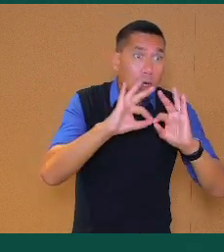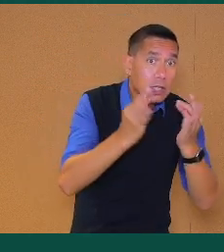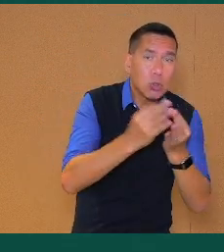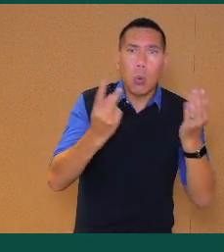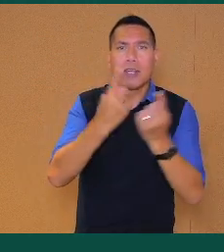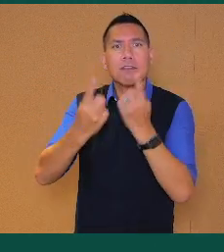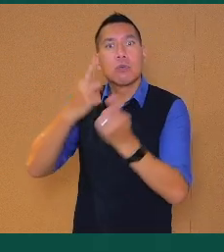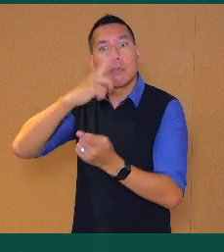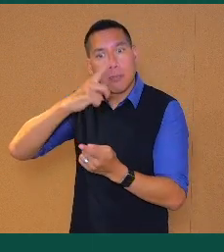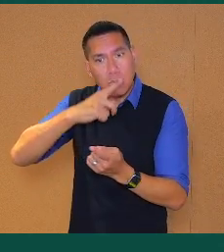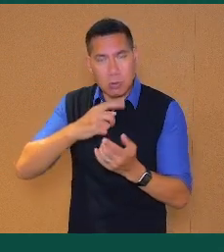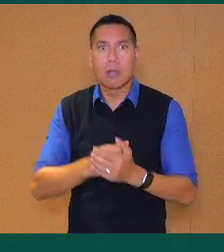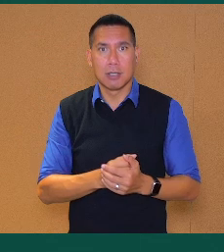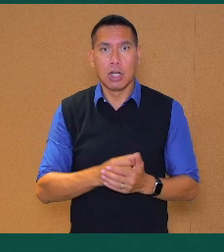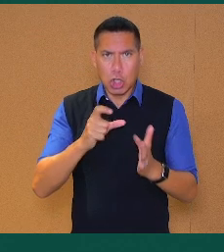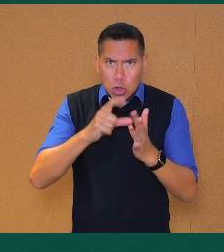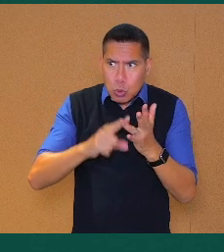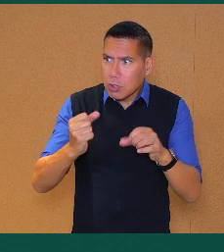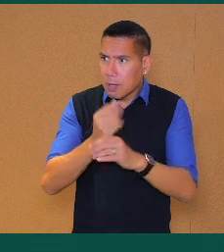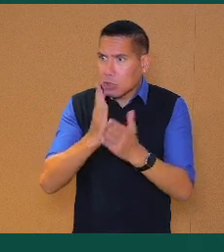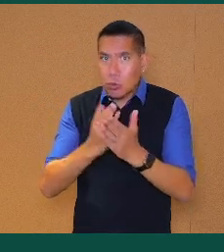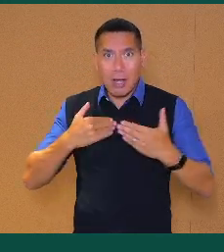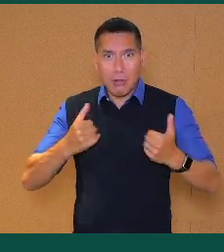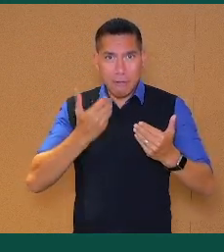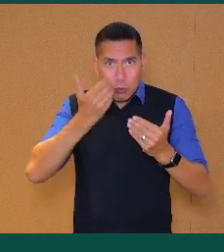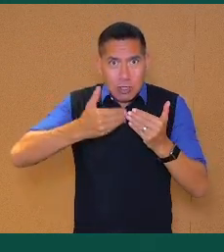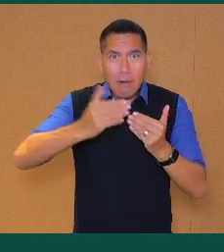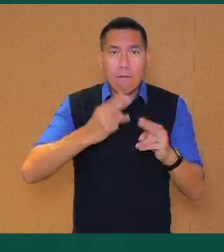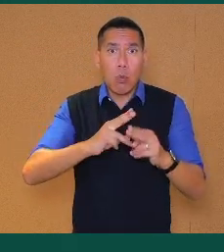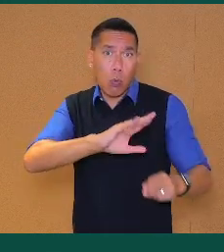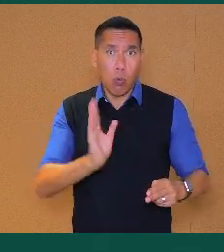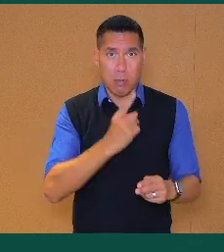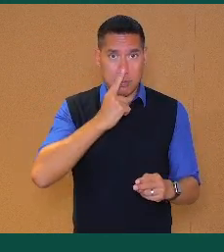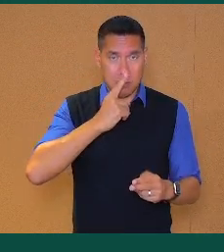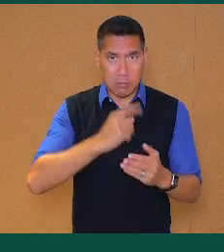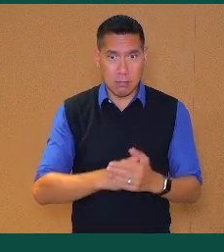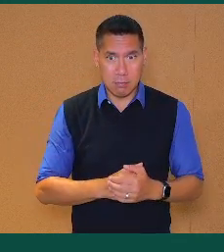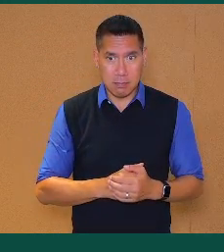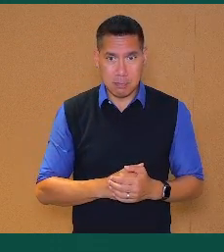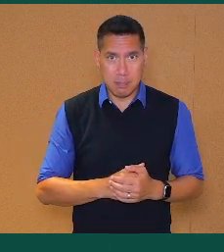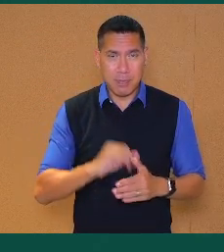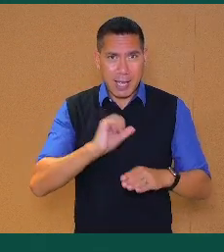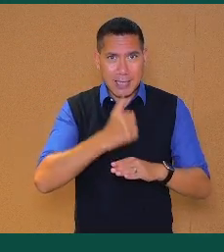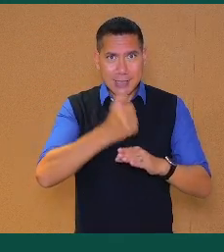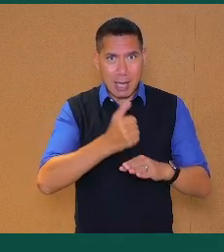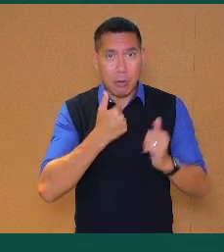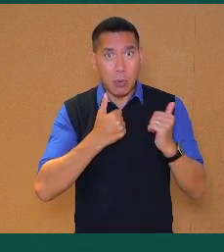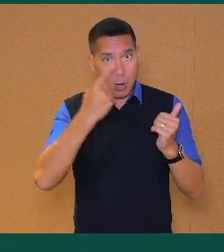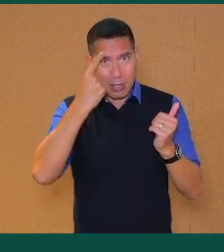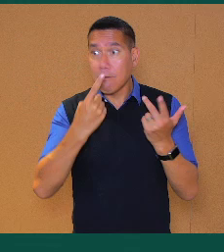organisations and individuals are undertaking to create a